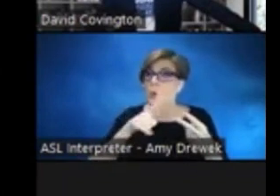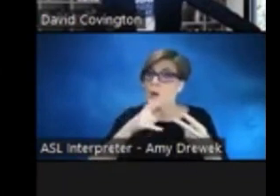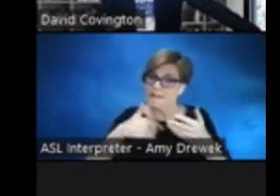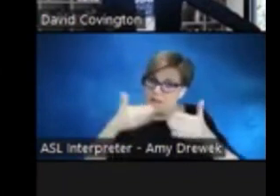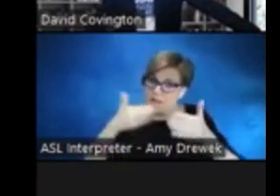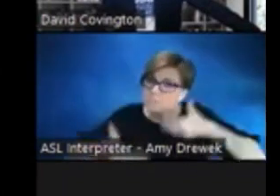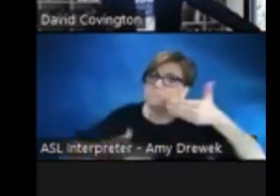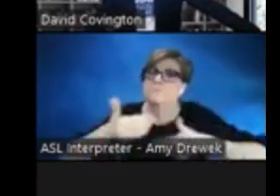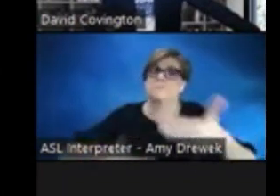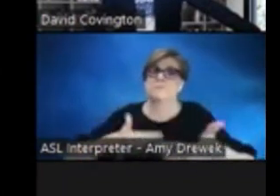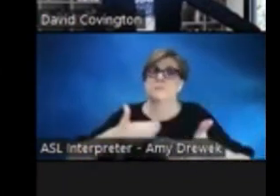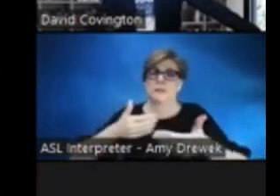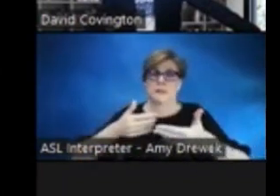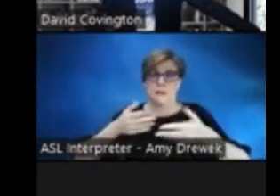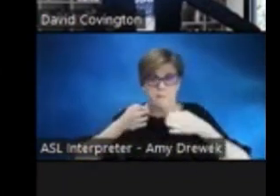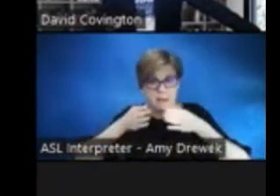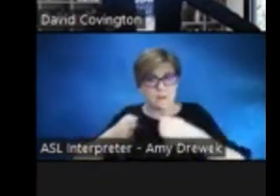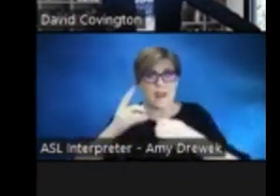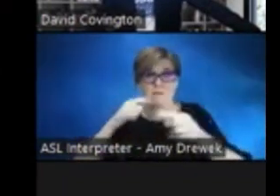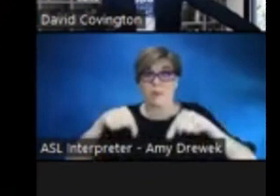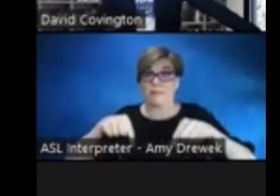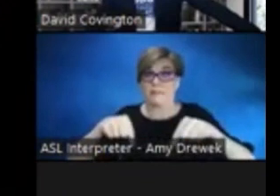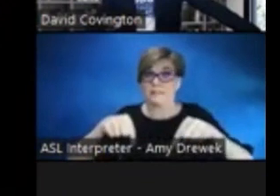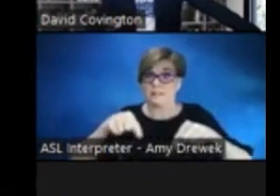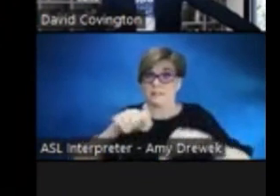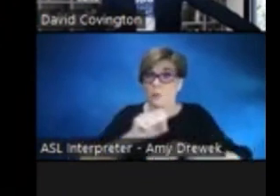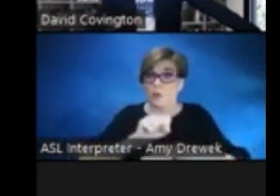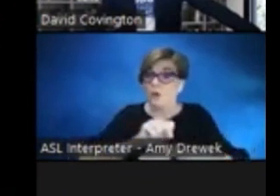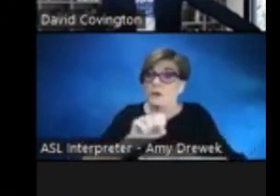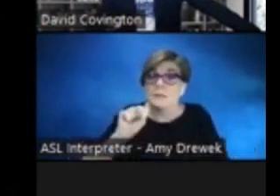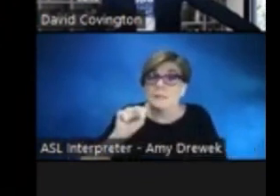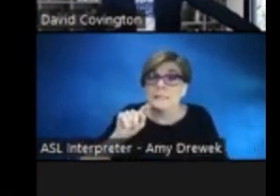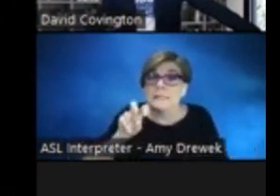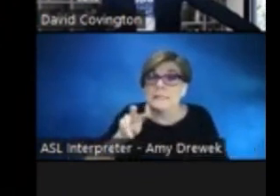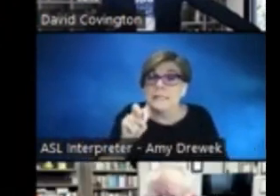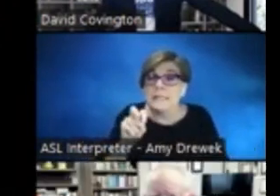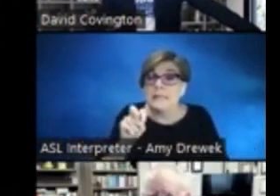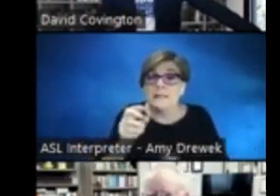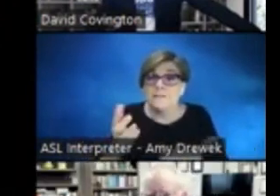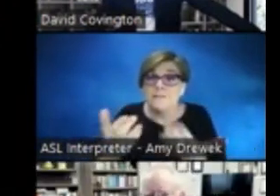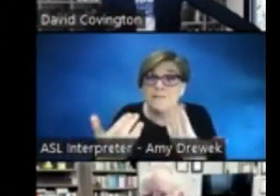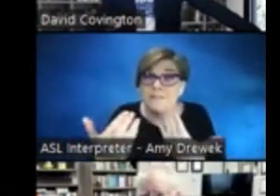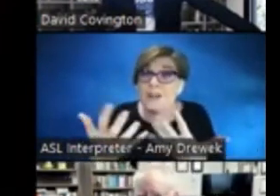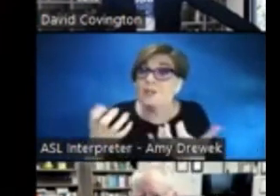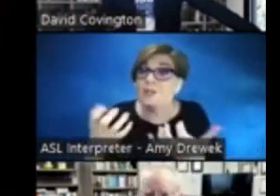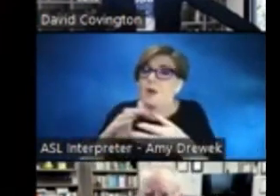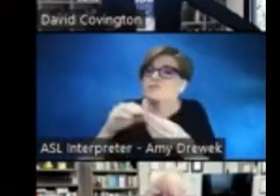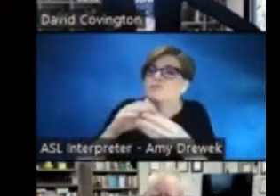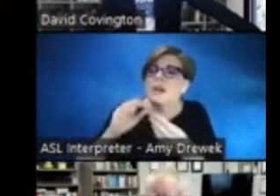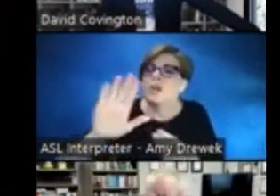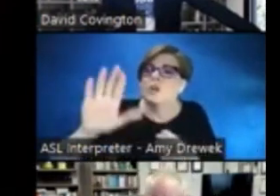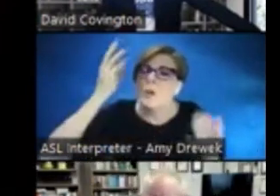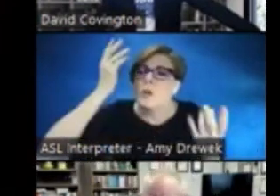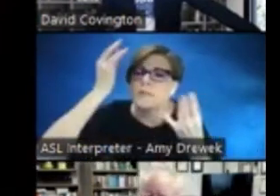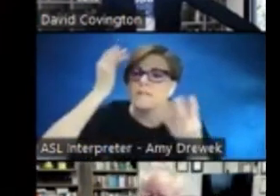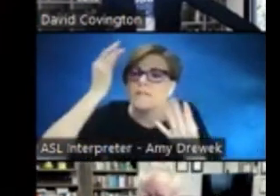STEVE, WE WANT TO HEAR FROM YOUR AROUND YOUR REFLECTIONS WITH